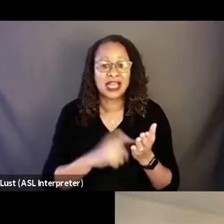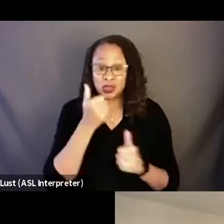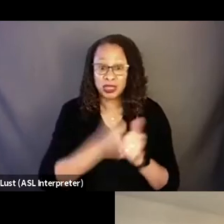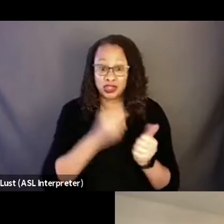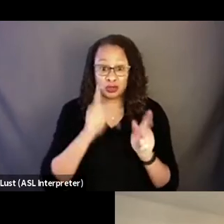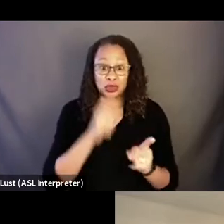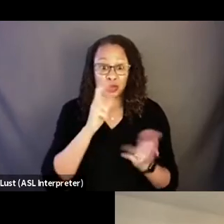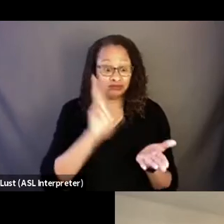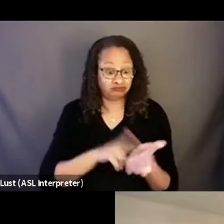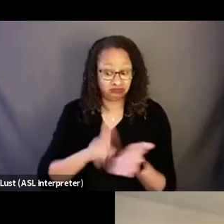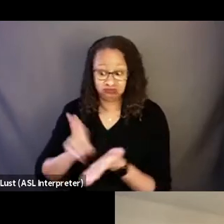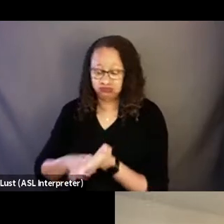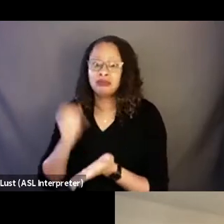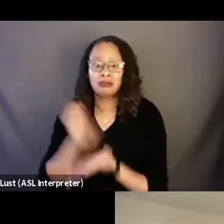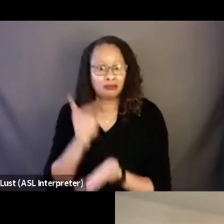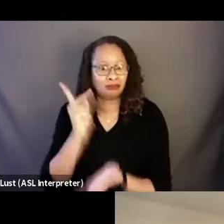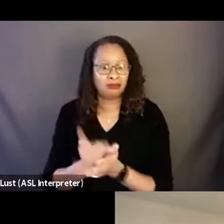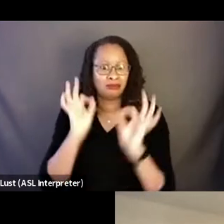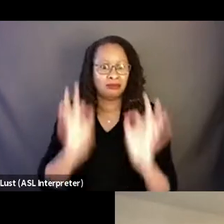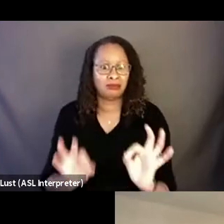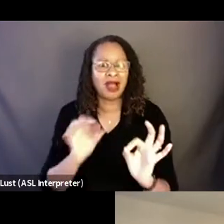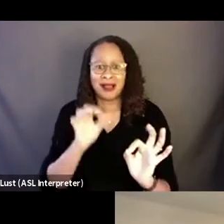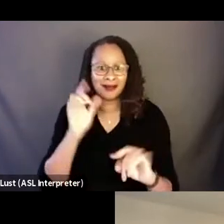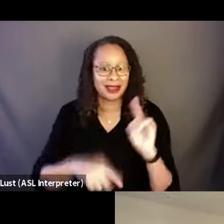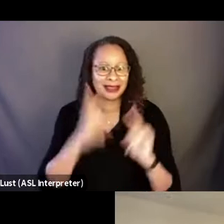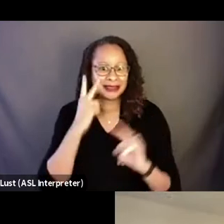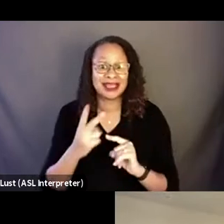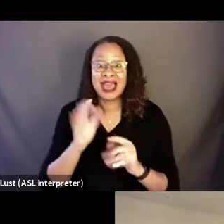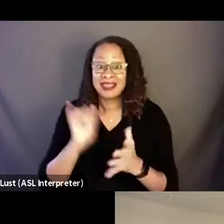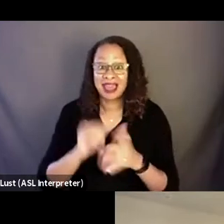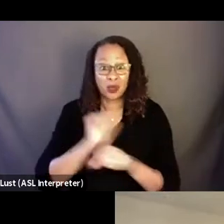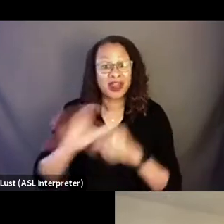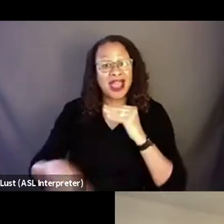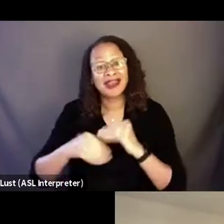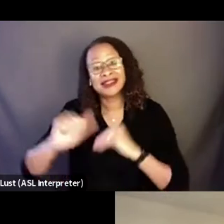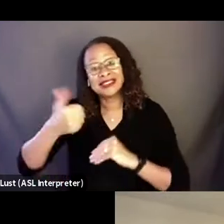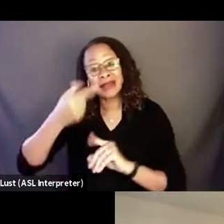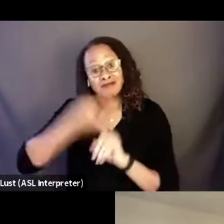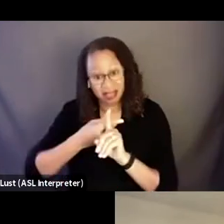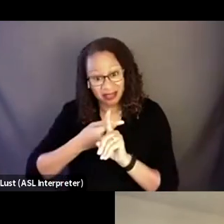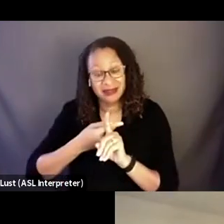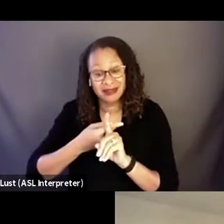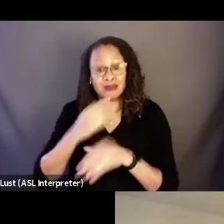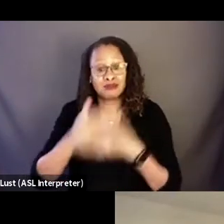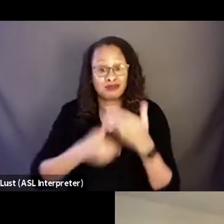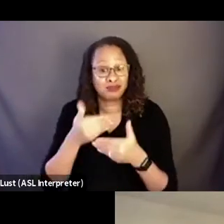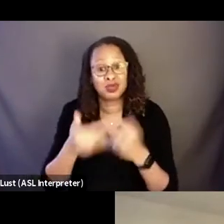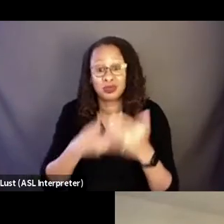And then when we did the work, which was a 10 month process, for doing the work covering everybody,